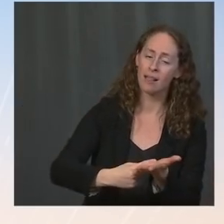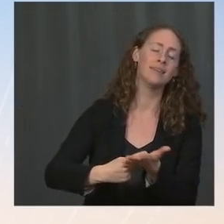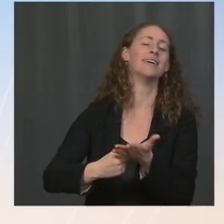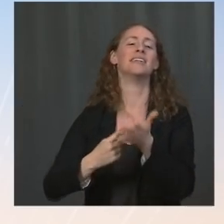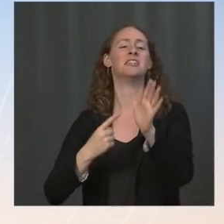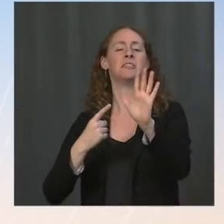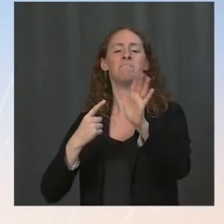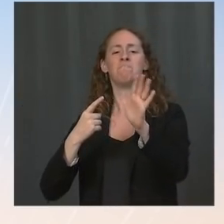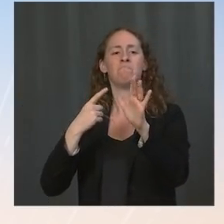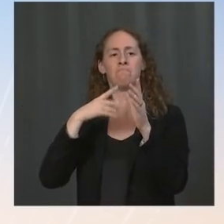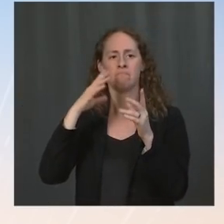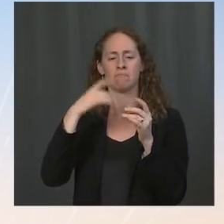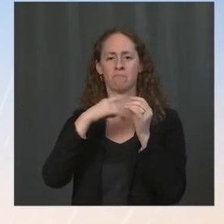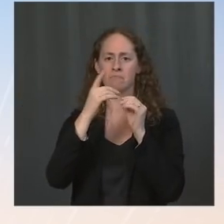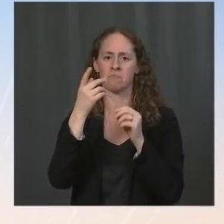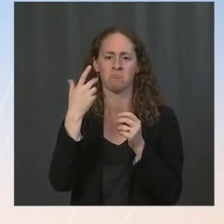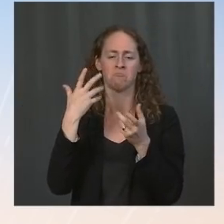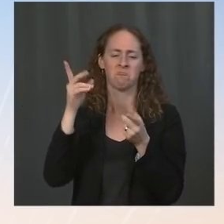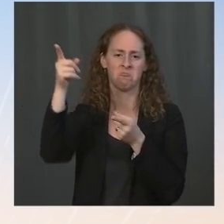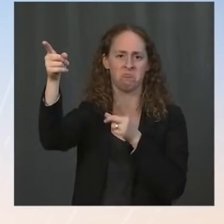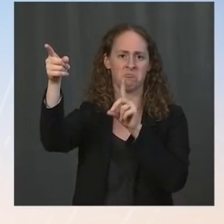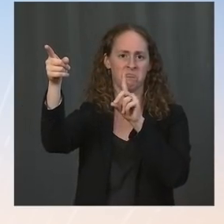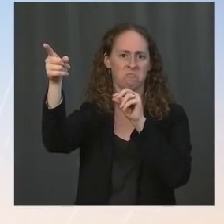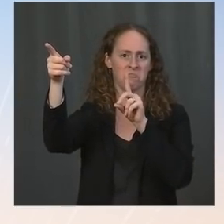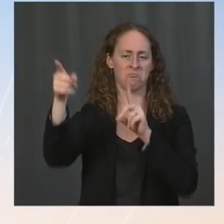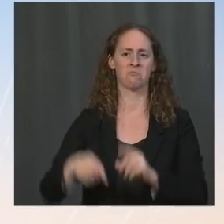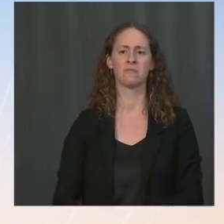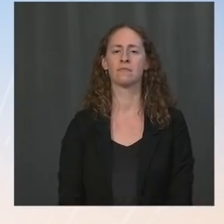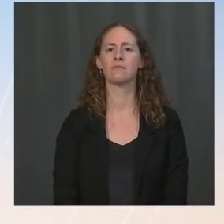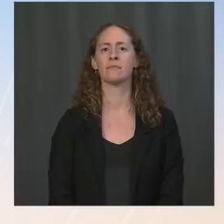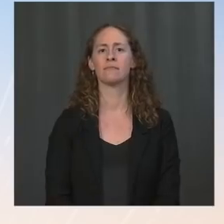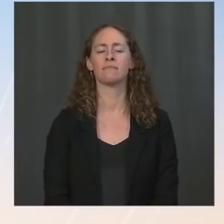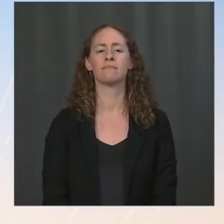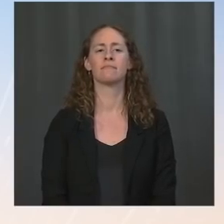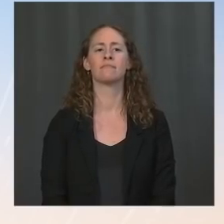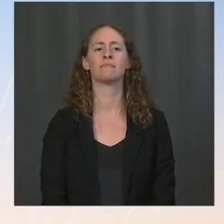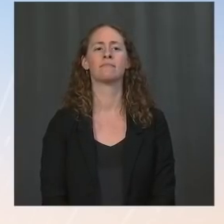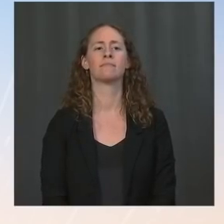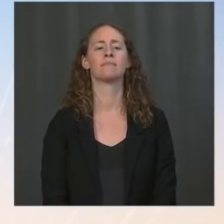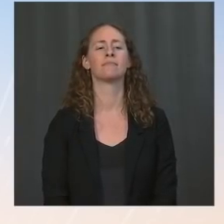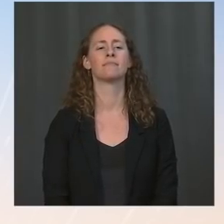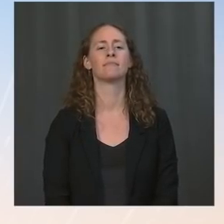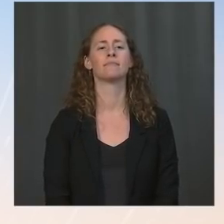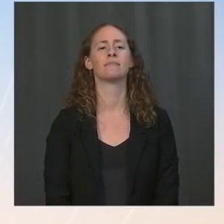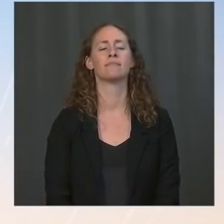The Press: The President said he believed -- recently, you followed and said the same -- that he believed that they were on pace -- this was before the attack -- on pace to --